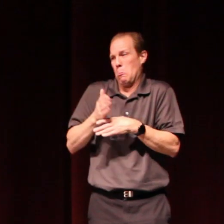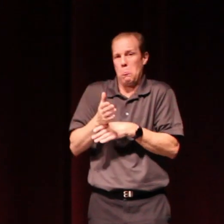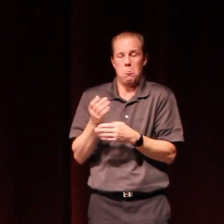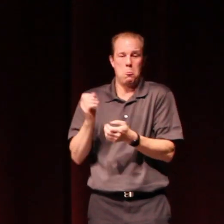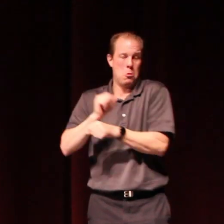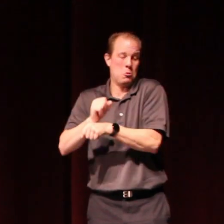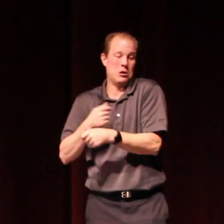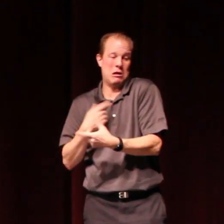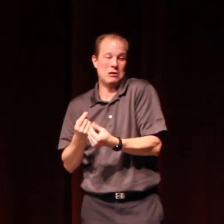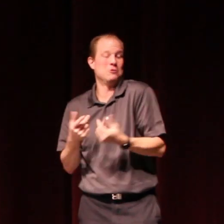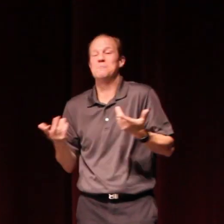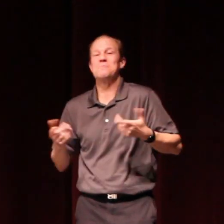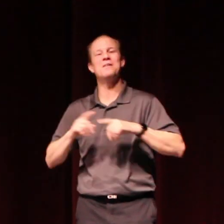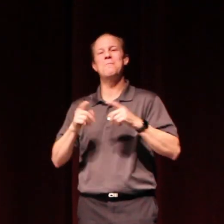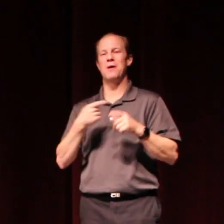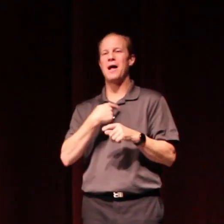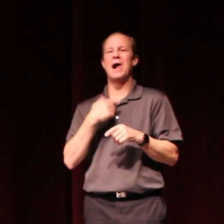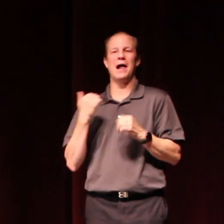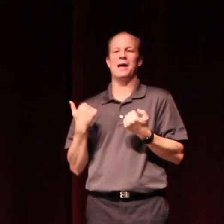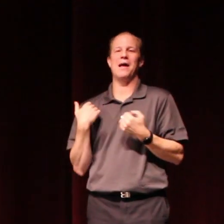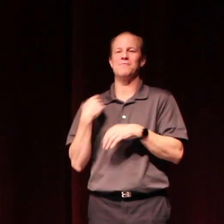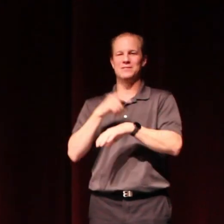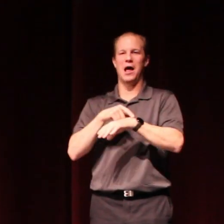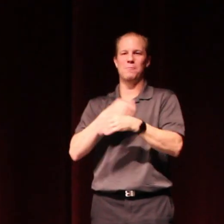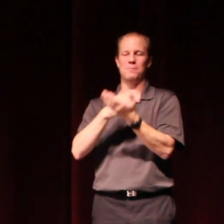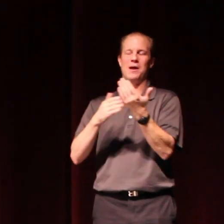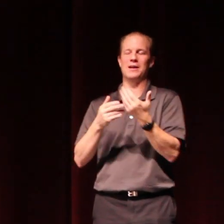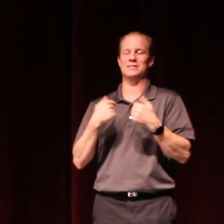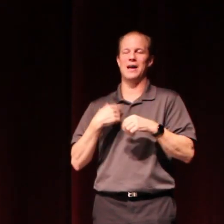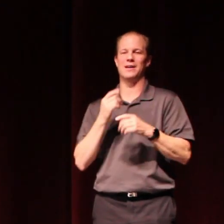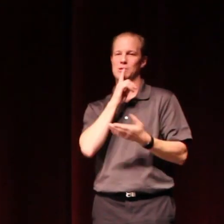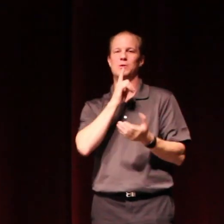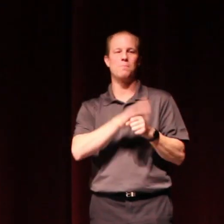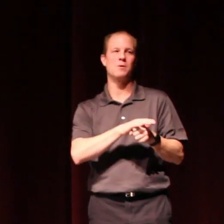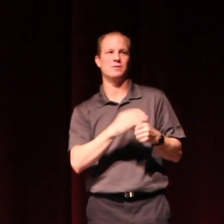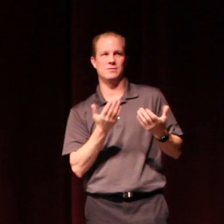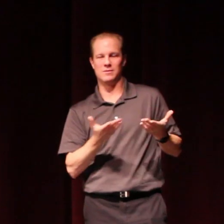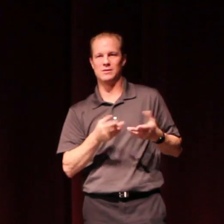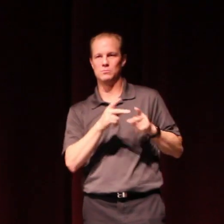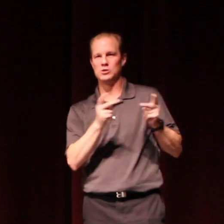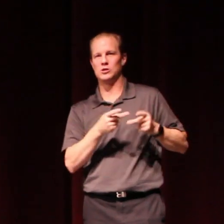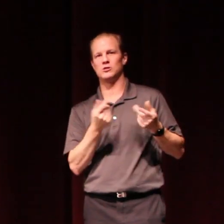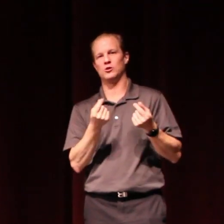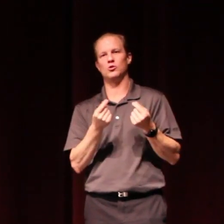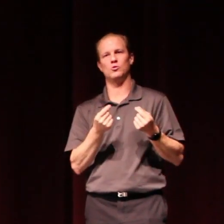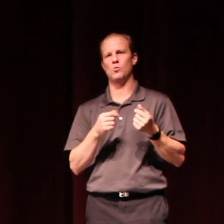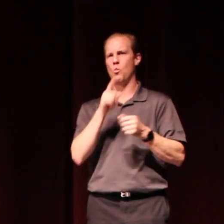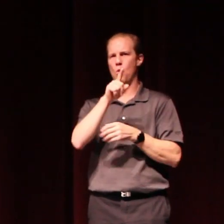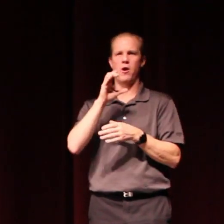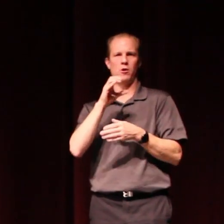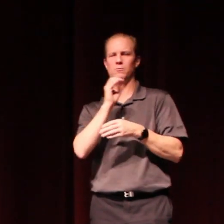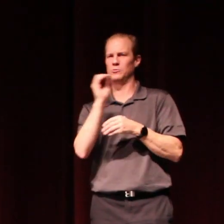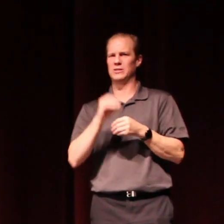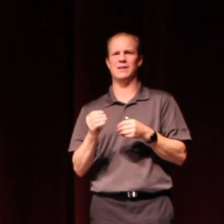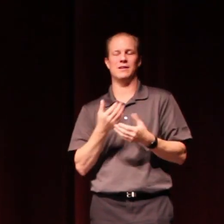to this position, to do it 100%, and do the research that it requires. Thank you.